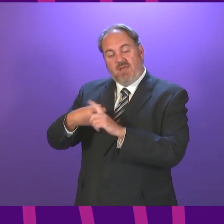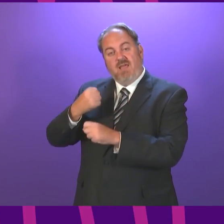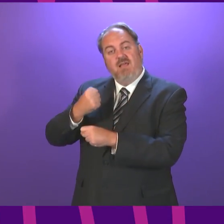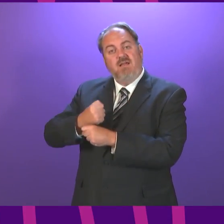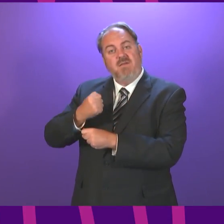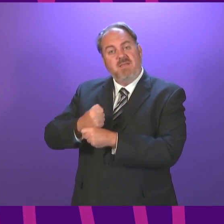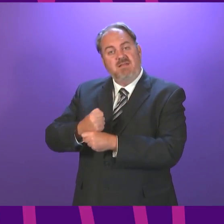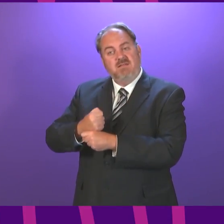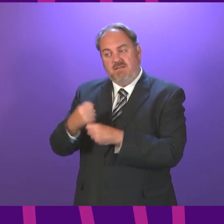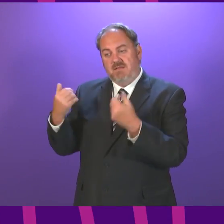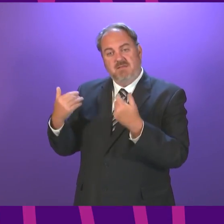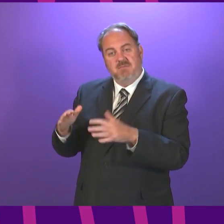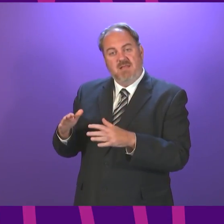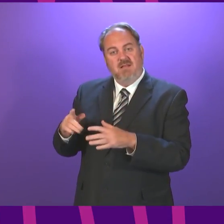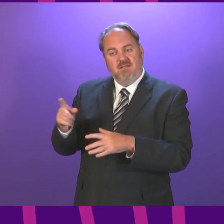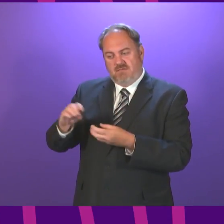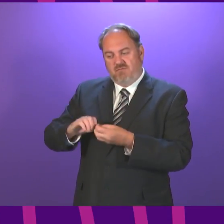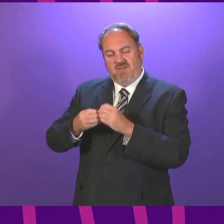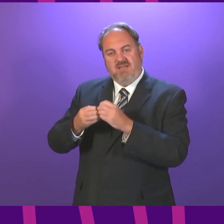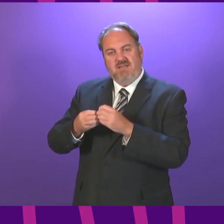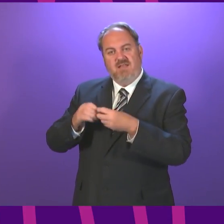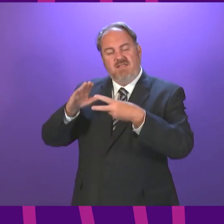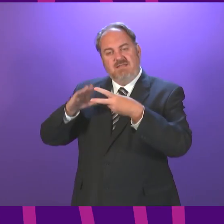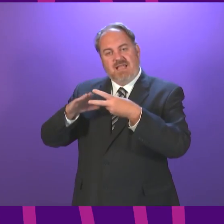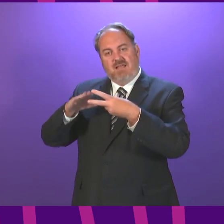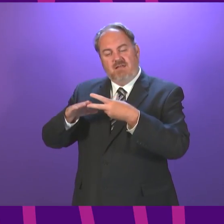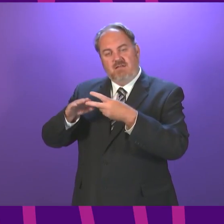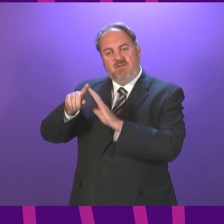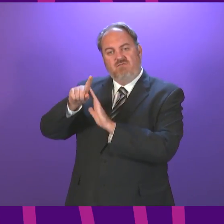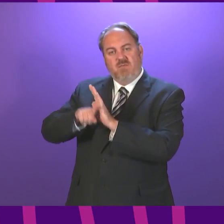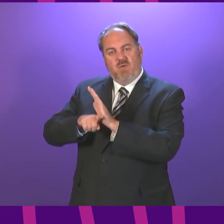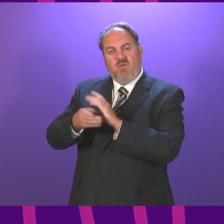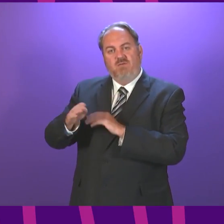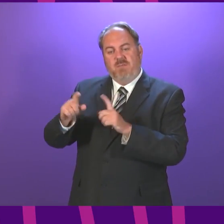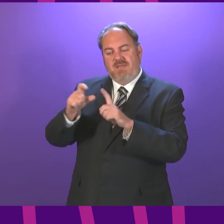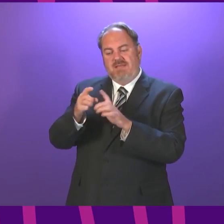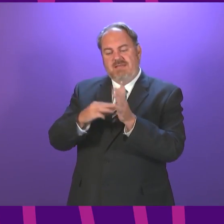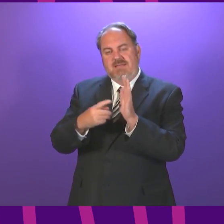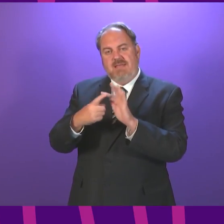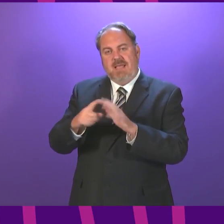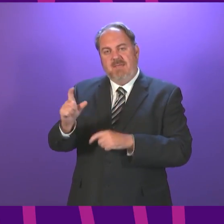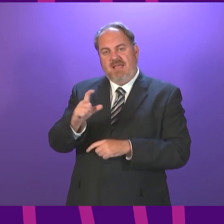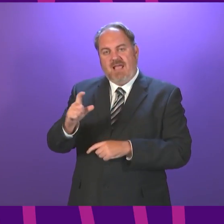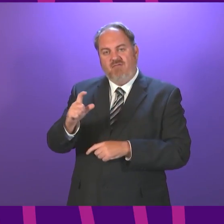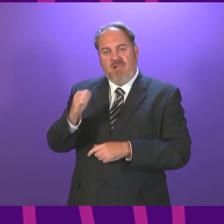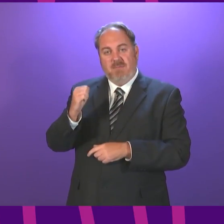commissioned by the UK Government and which has much more synergy with the work that we